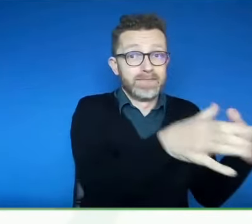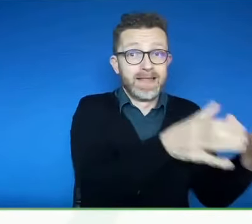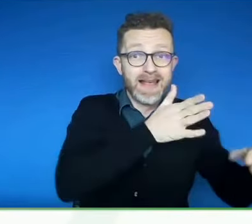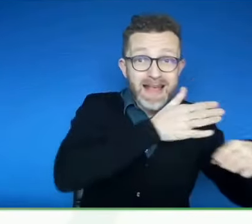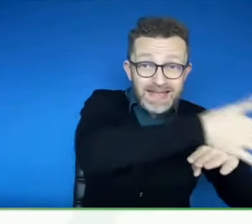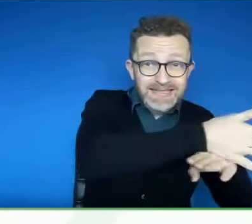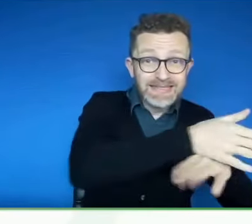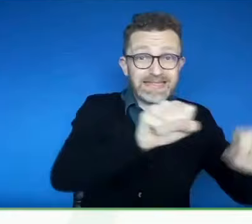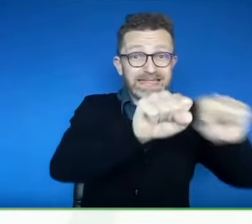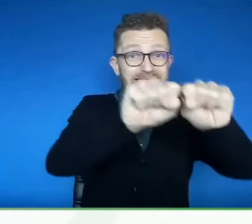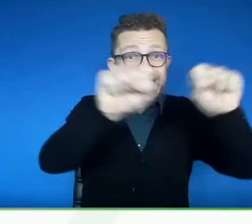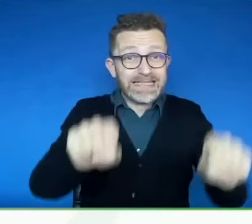accepted by the World Bank and others.